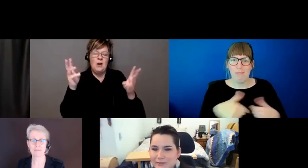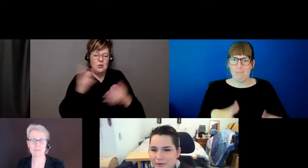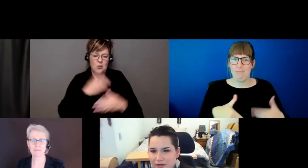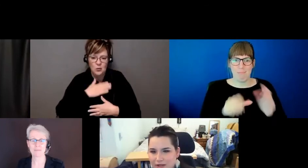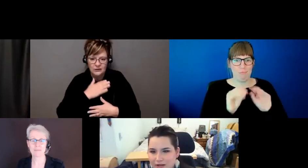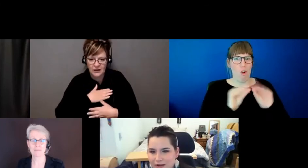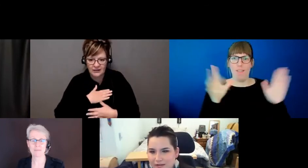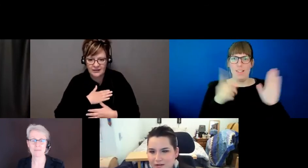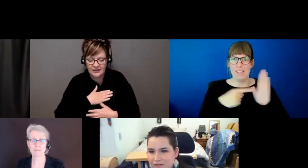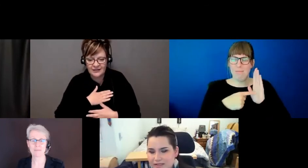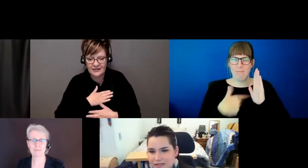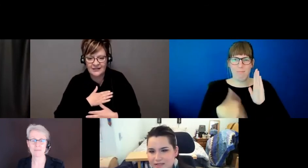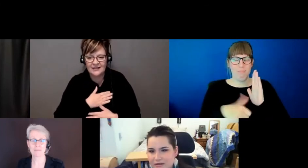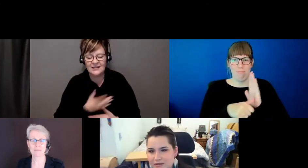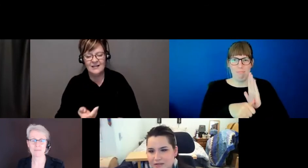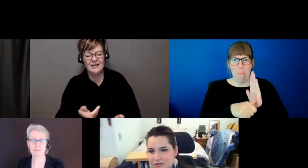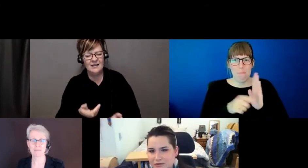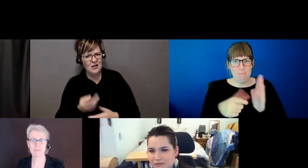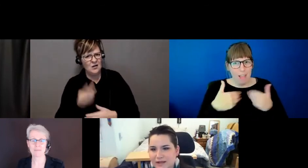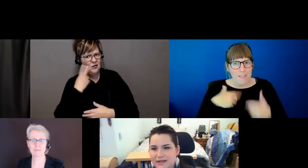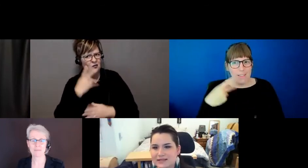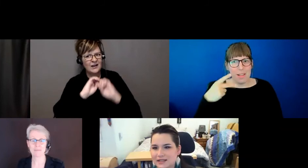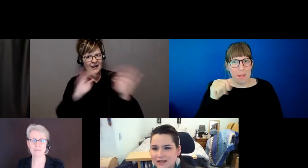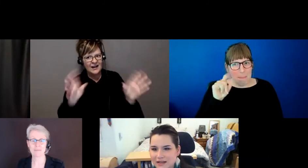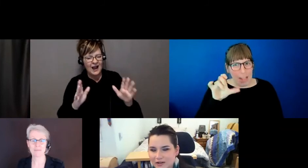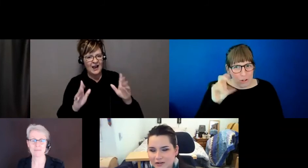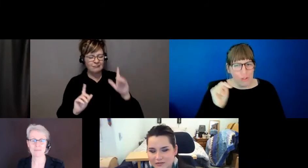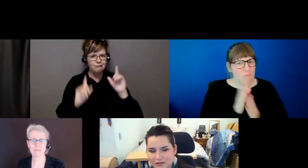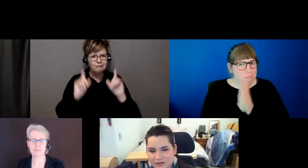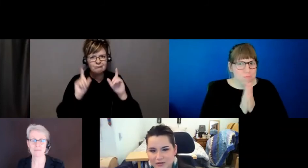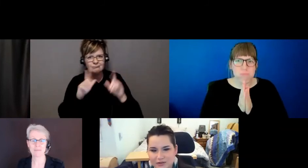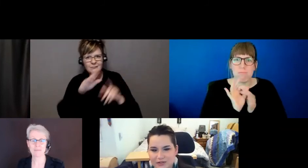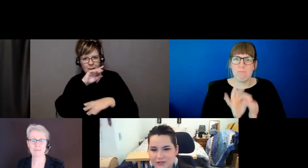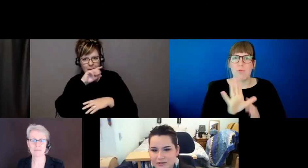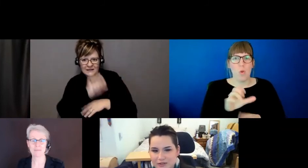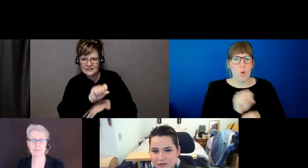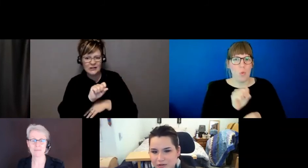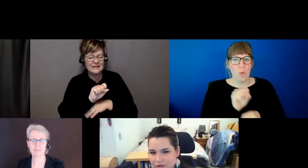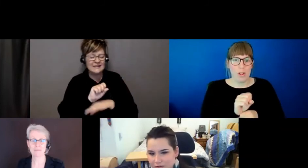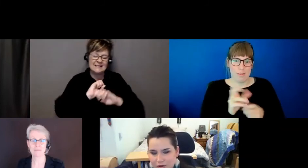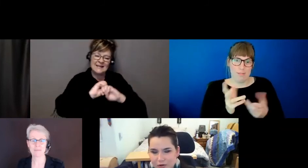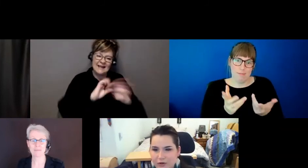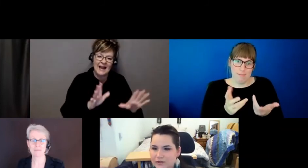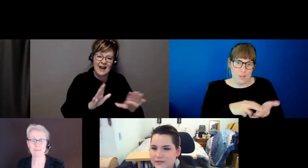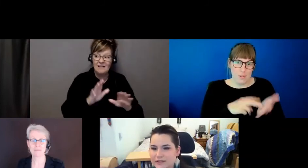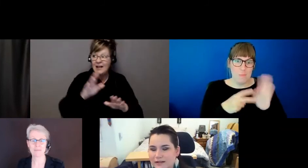ABOUT IT. AND THAT OBVIOUSLY IS GOING TO REFLECT IN ALL YOUR STUDENTS AND ALL YOUR CO-WORKERS